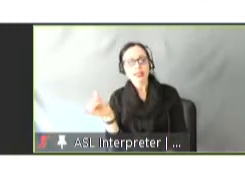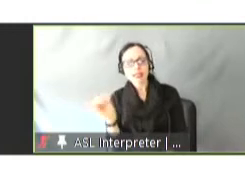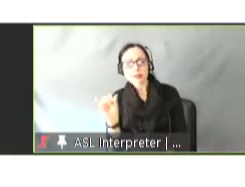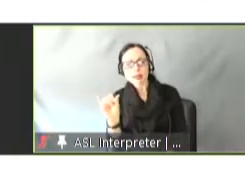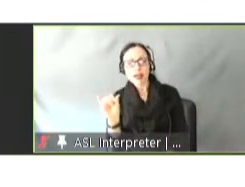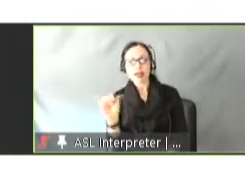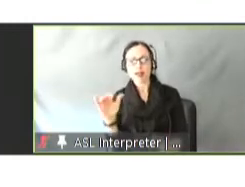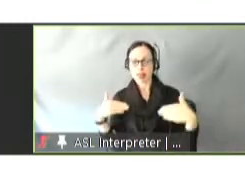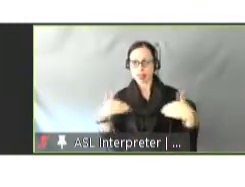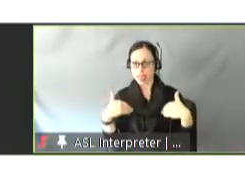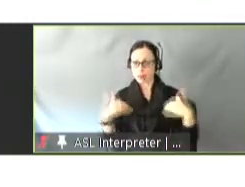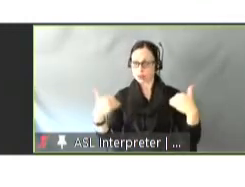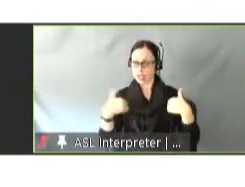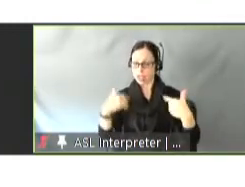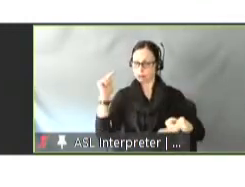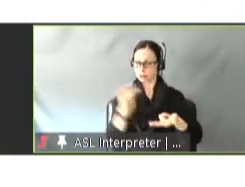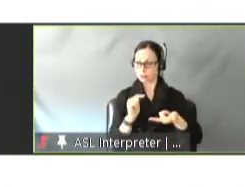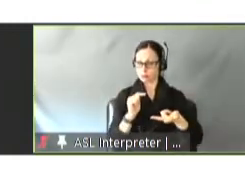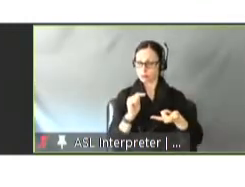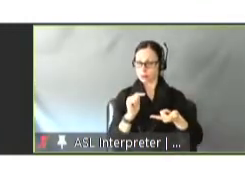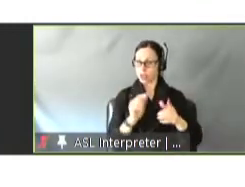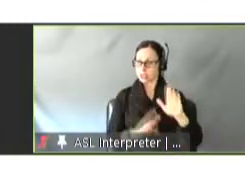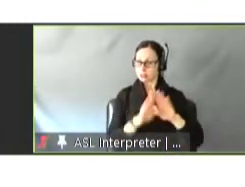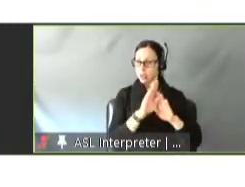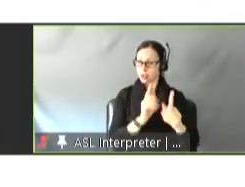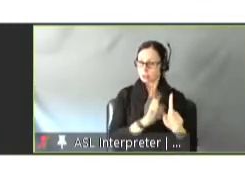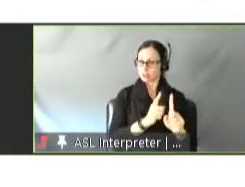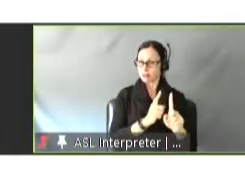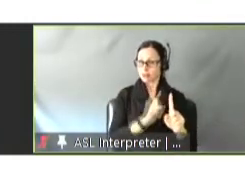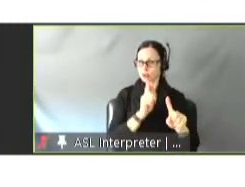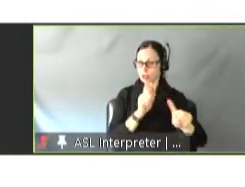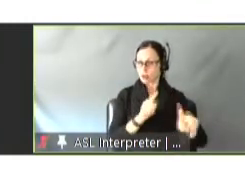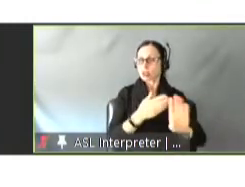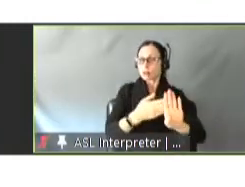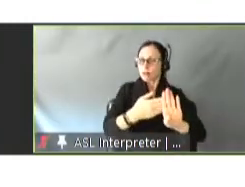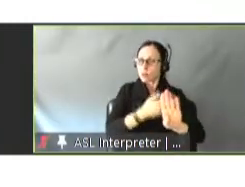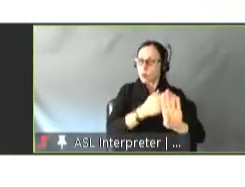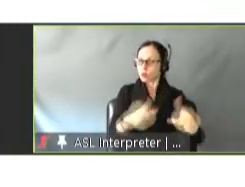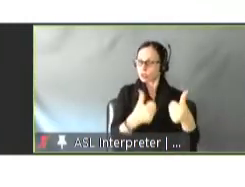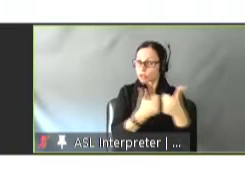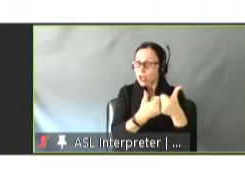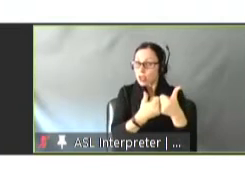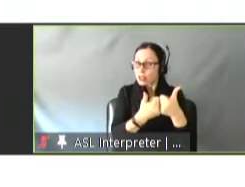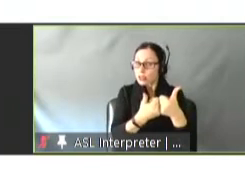had lower amounts of spike-specific responses prior to being challenged had a higher level